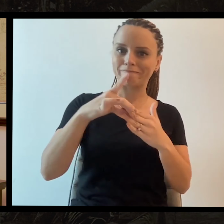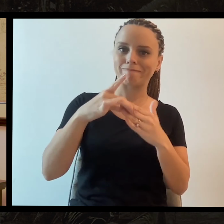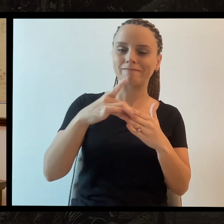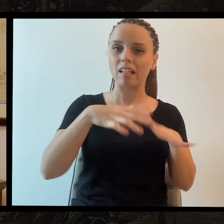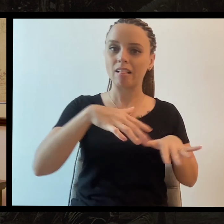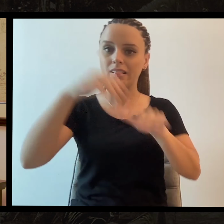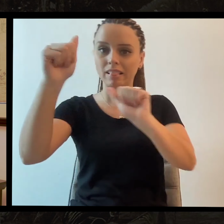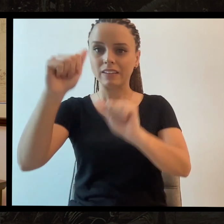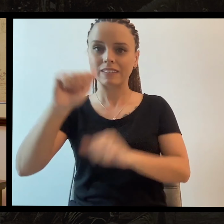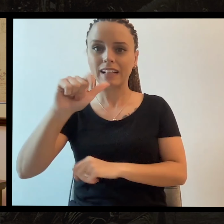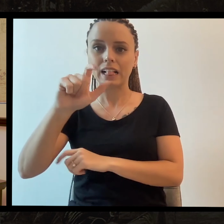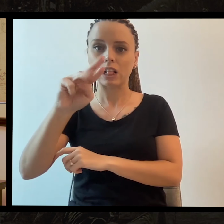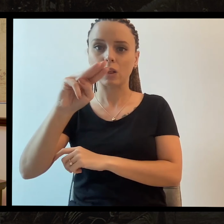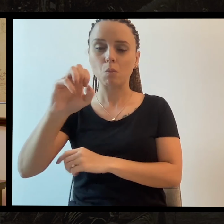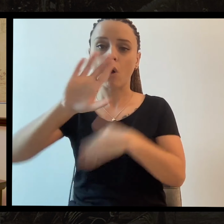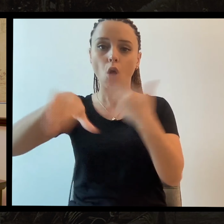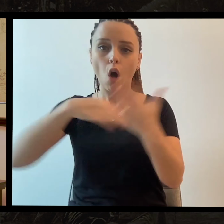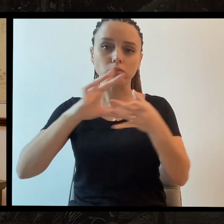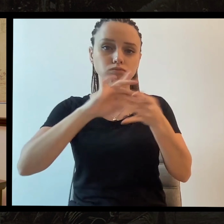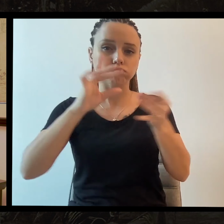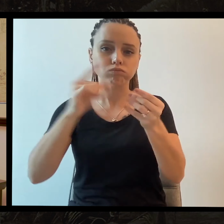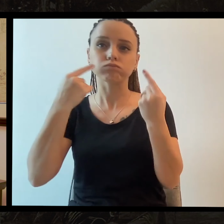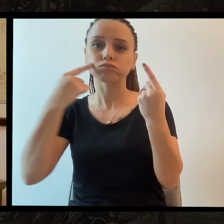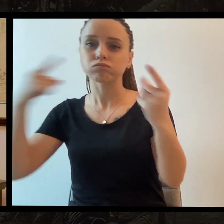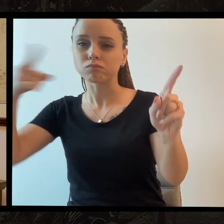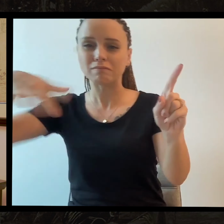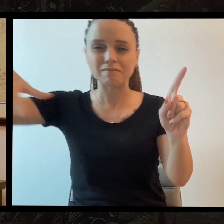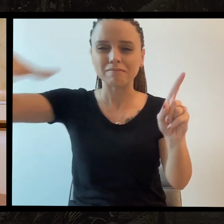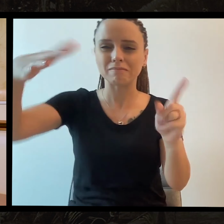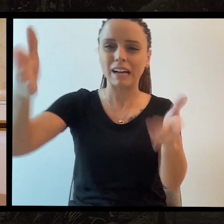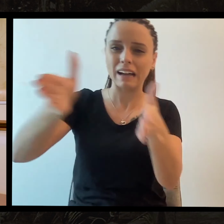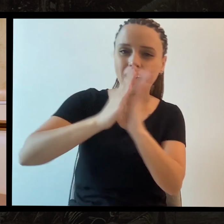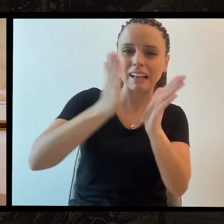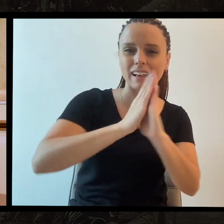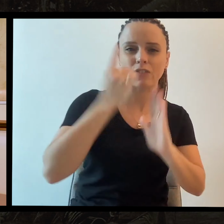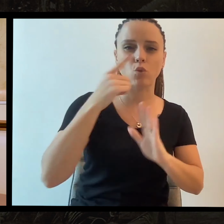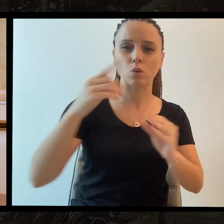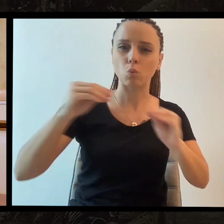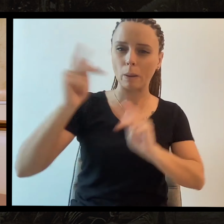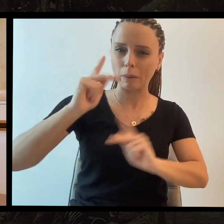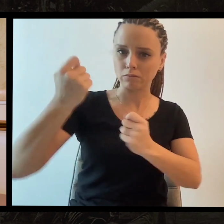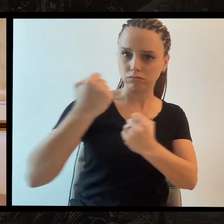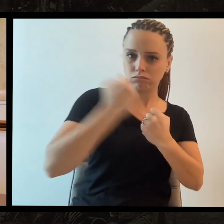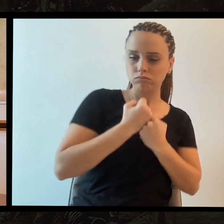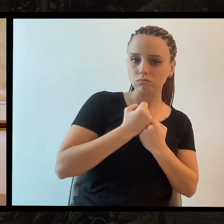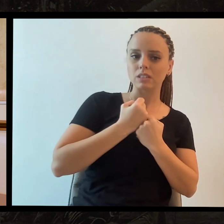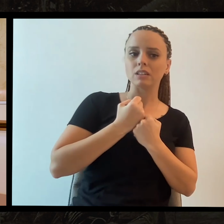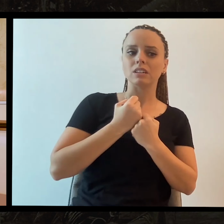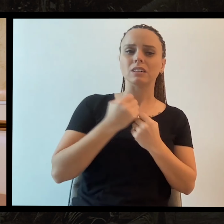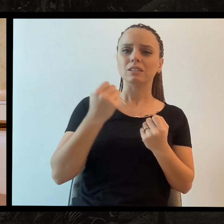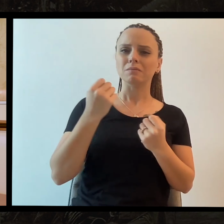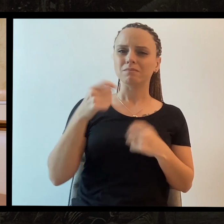and takes word to the rest of Texas asking for reinforcements. None of the defenders of the Alamo wanted to die in the Alamo.